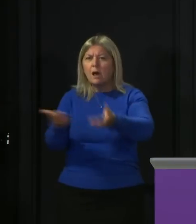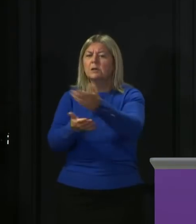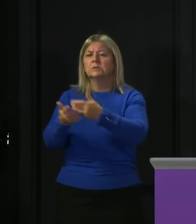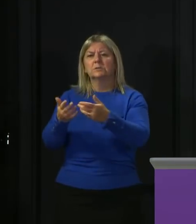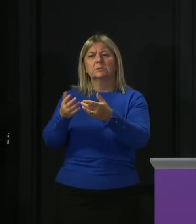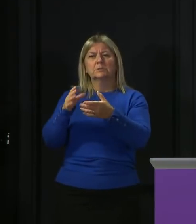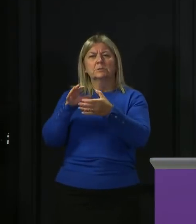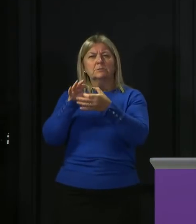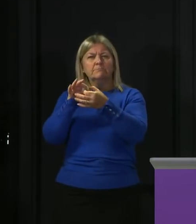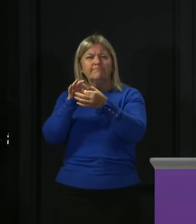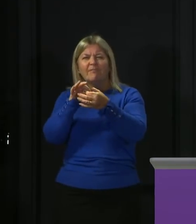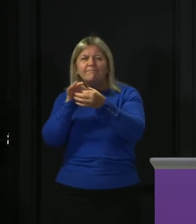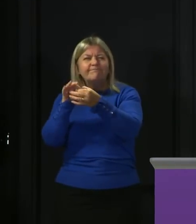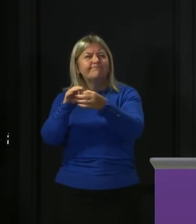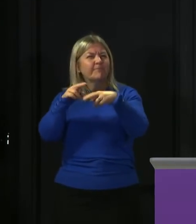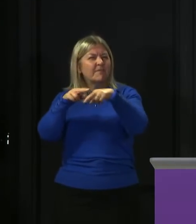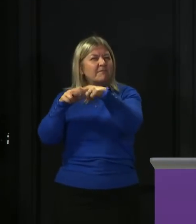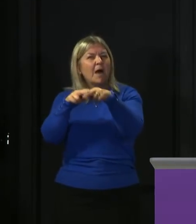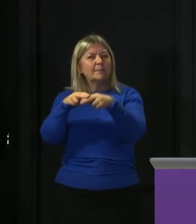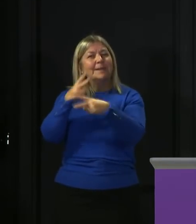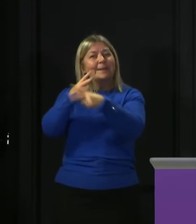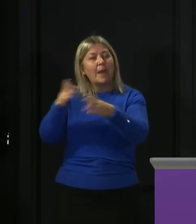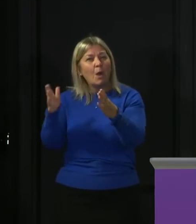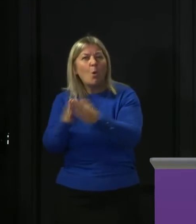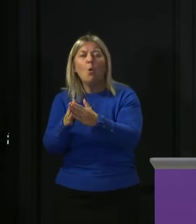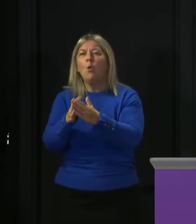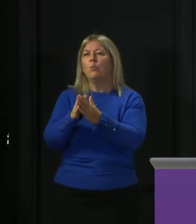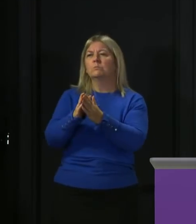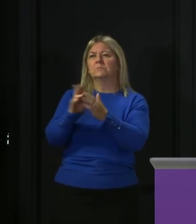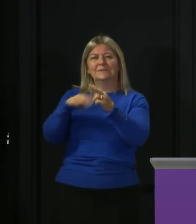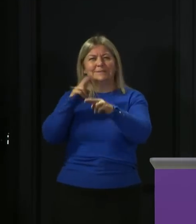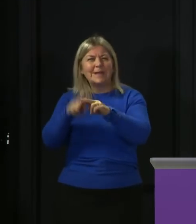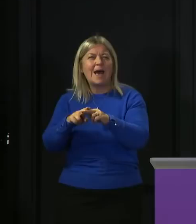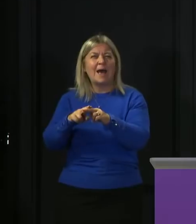residents, to look at different approaches to get greater normality into visiting. And also to